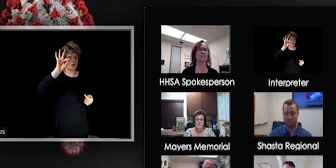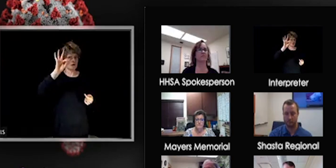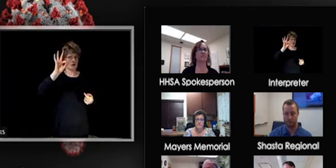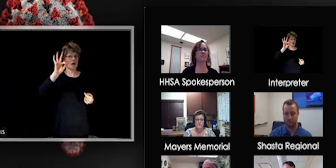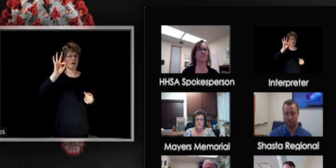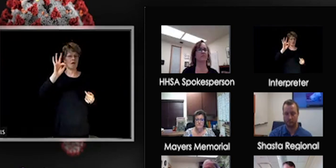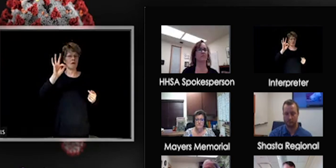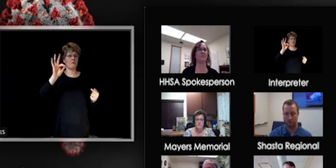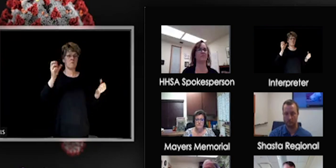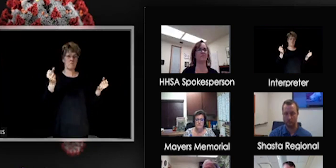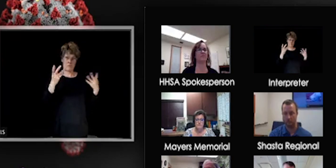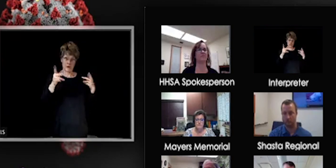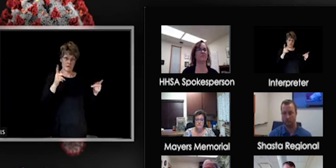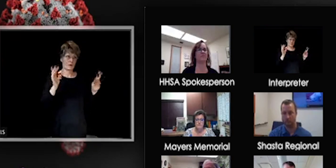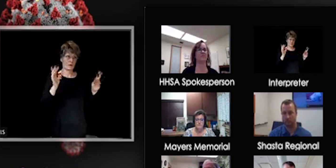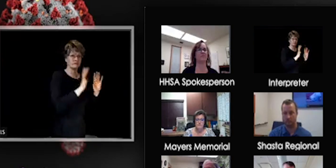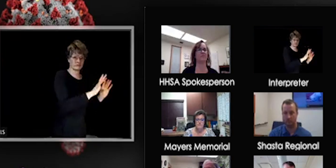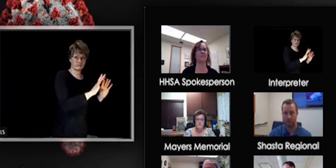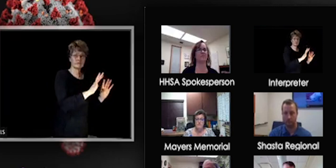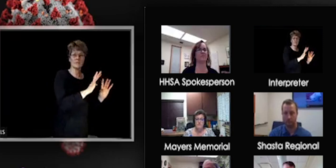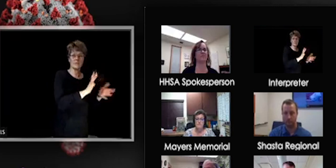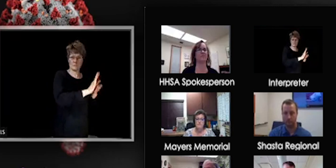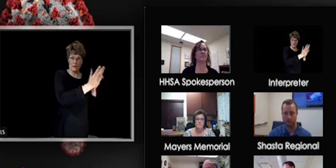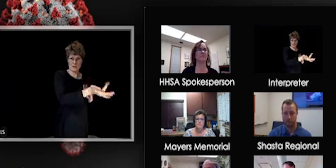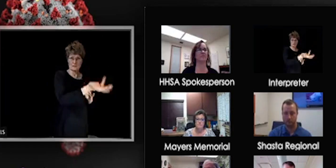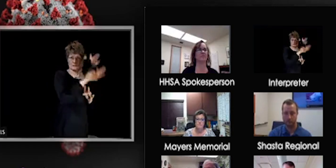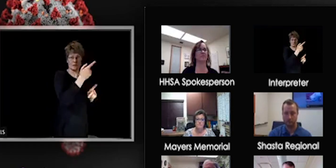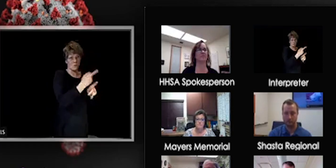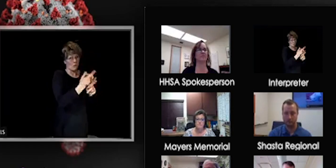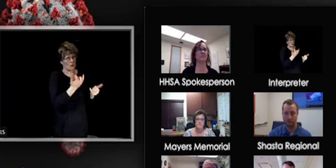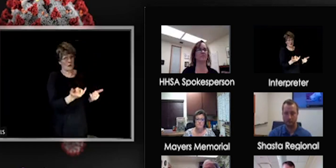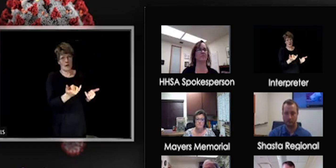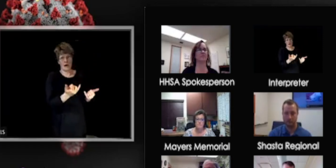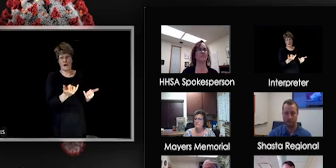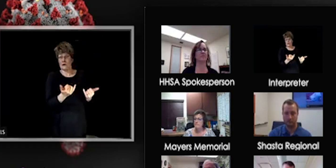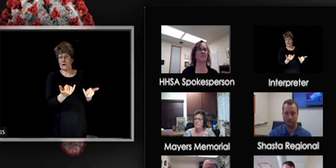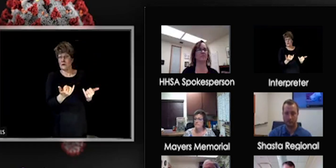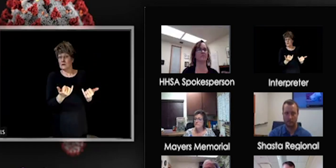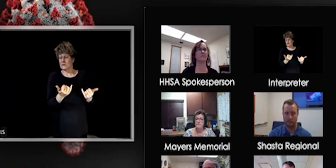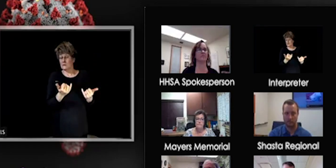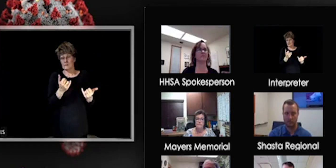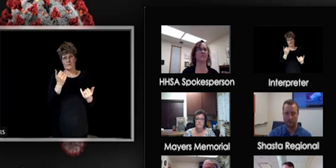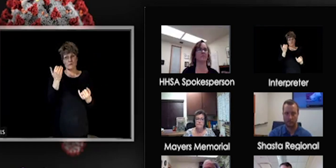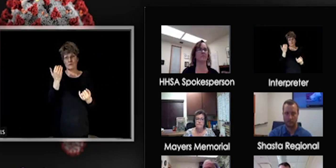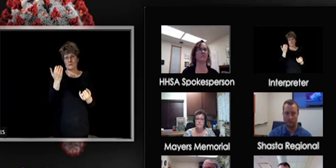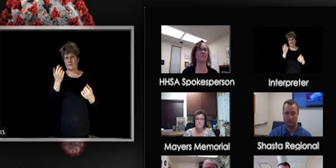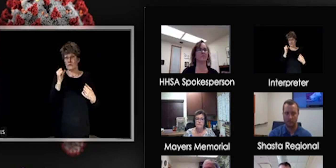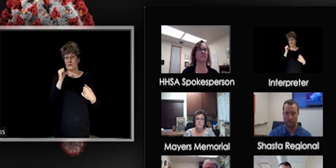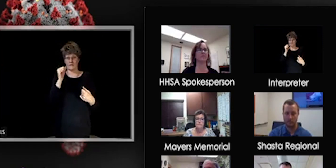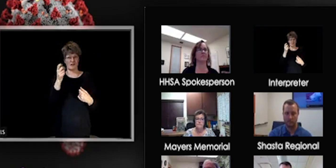was there that actually had the virus and was able to transmit it at that time. That’s